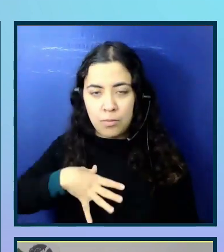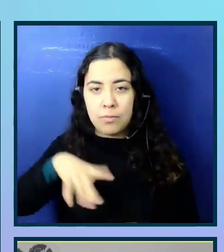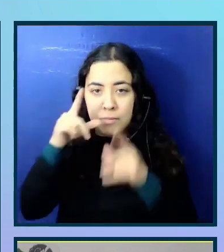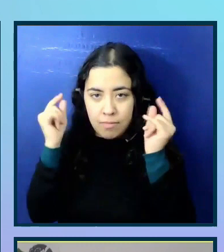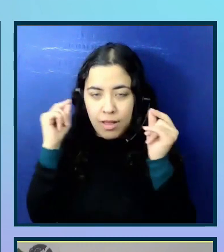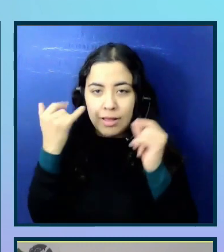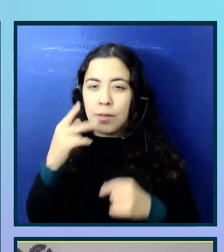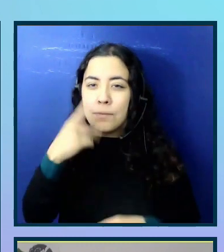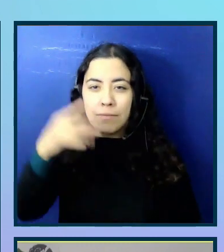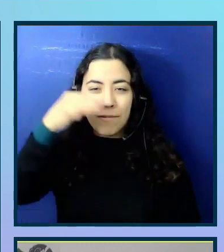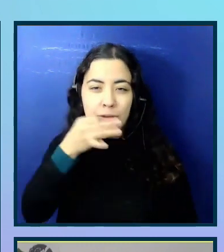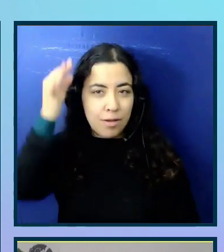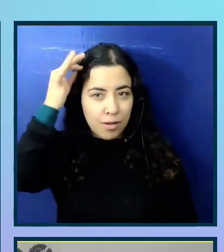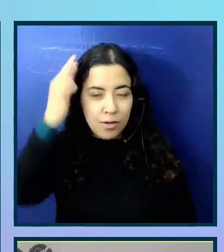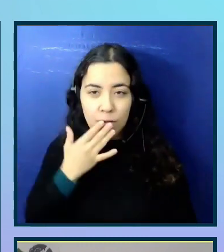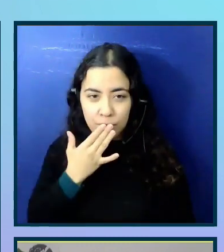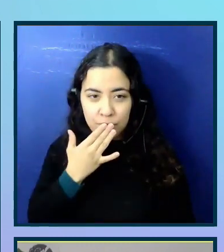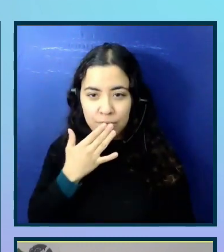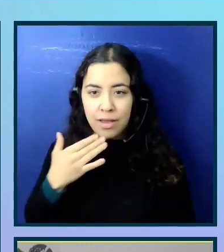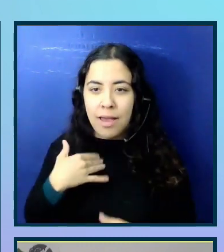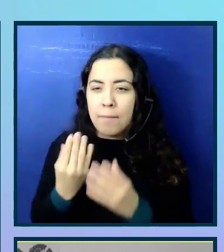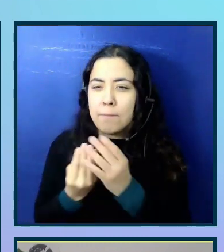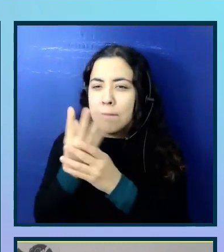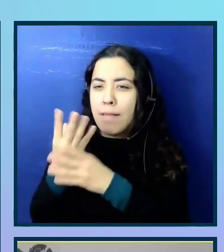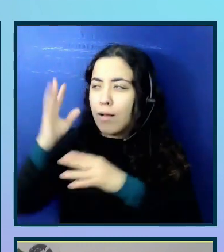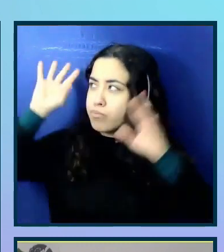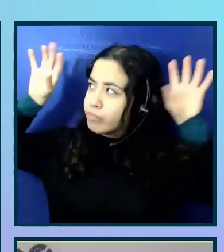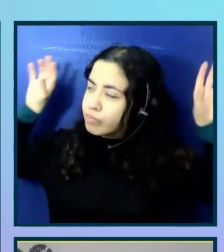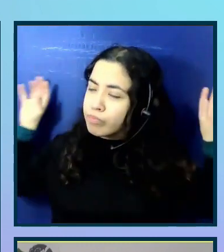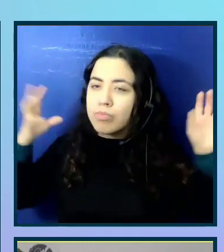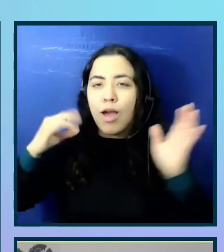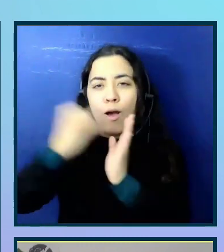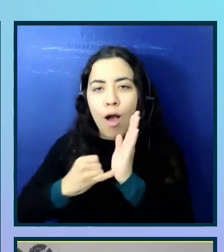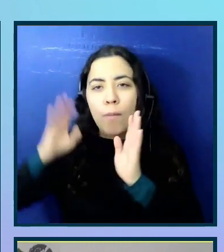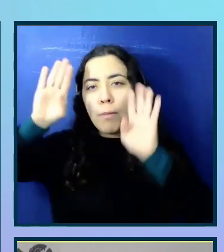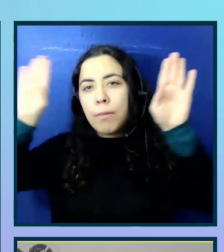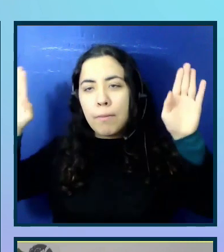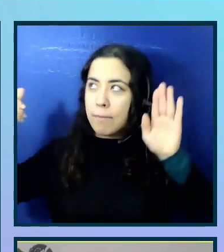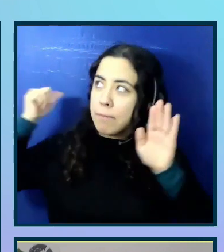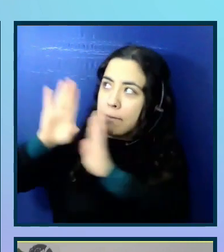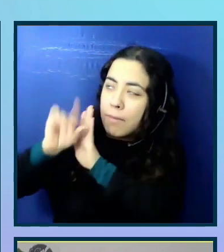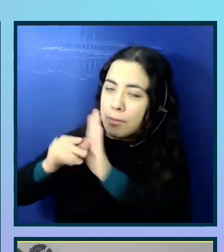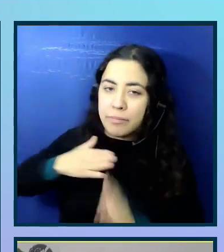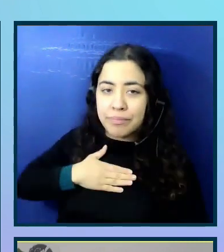And there's some art and plants in my background. I've been working in the tech industry for more than 12 years now.